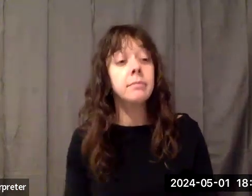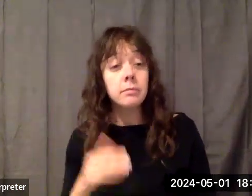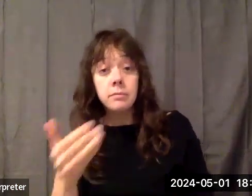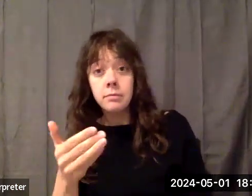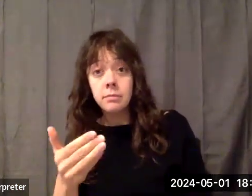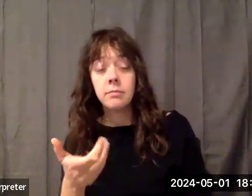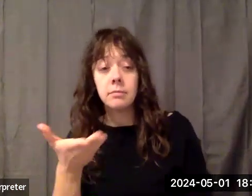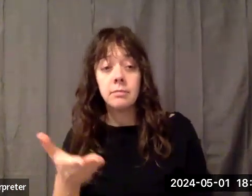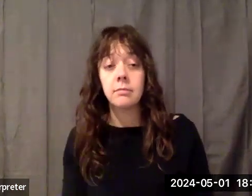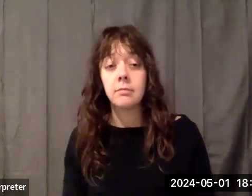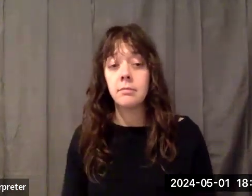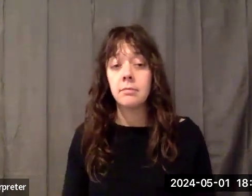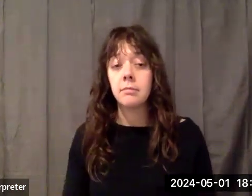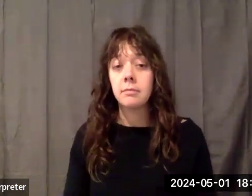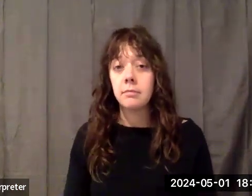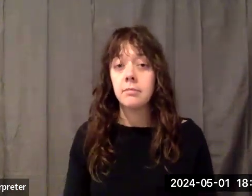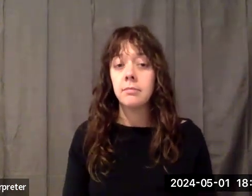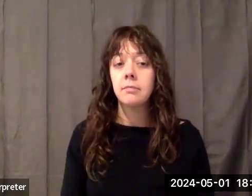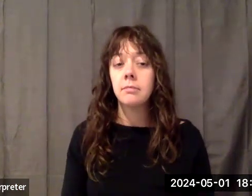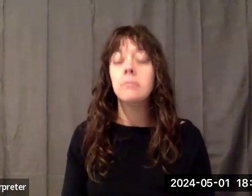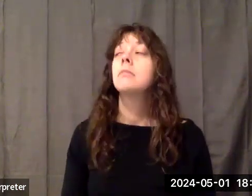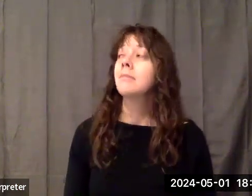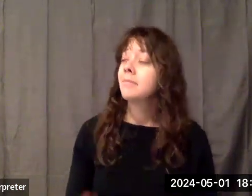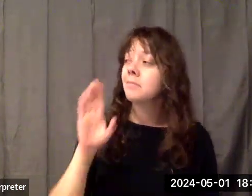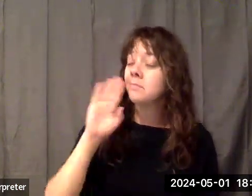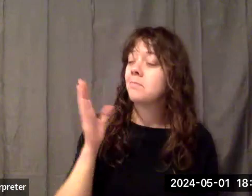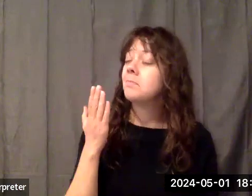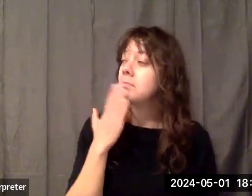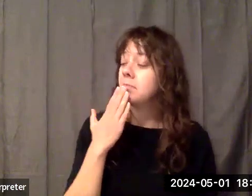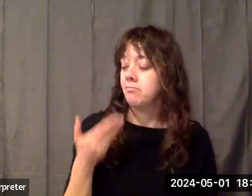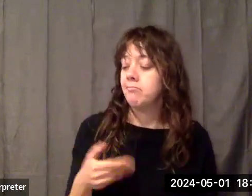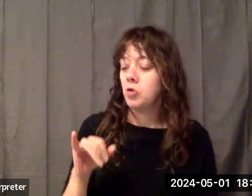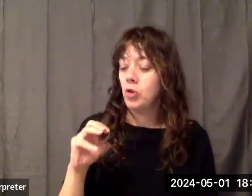Hi. Thank you. I work in a federally qualified health center